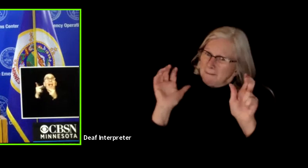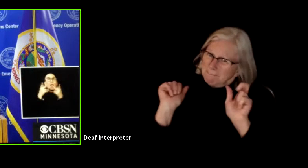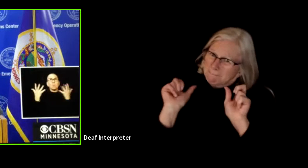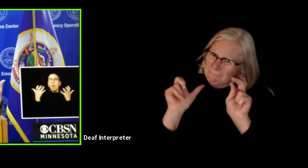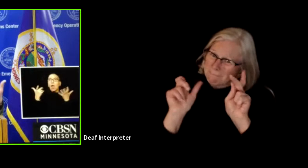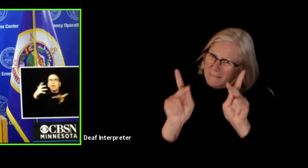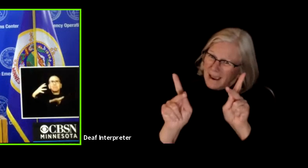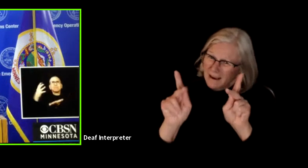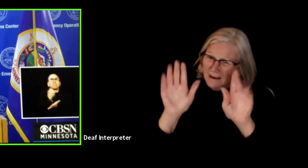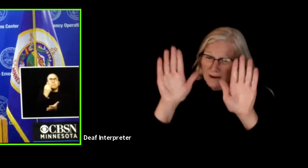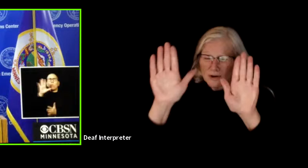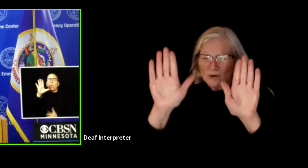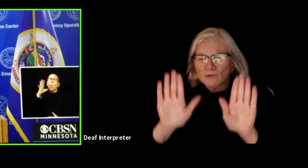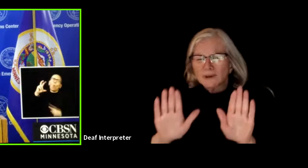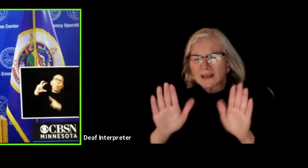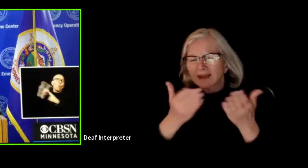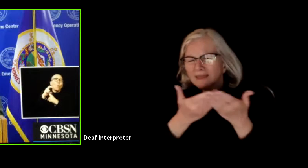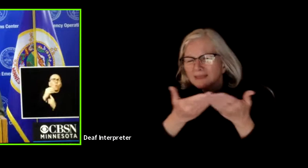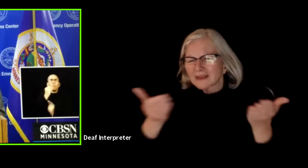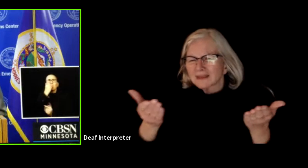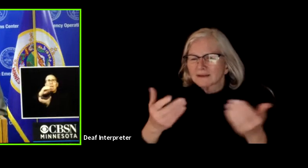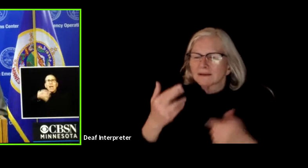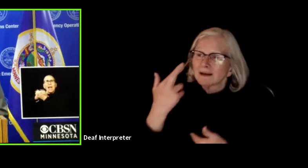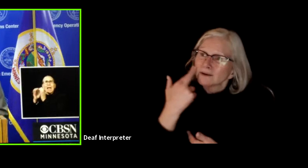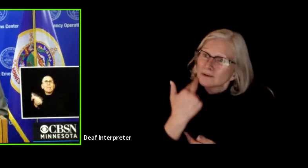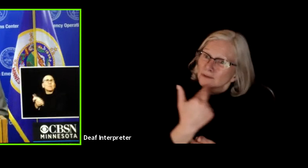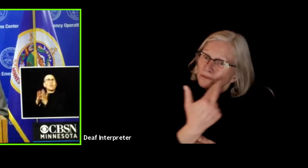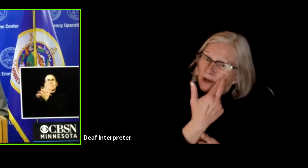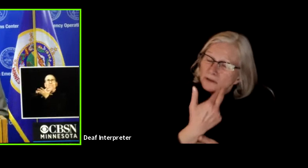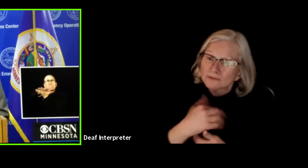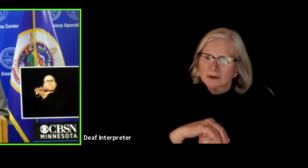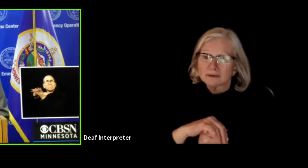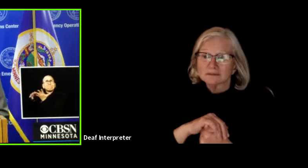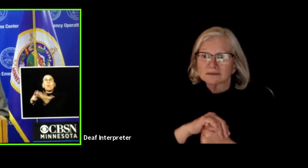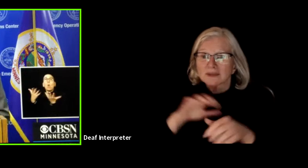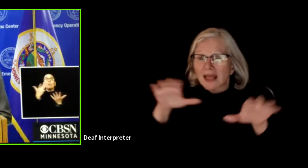THOSE IMPORTANT THINGS IN OUR LIFE HAPPEN FROM BIRTHDAYS TO AGE VERSE RES TO JUST GREAT TIMES.